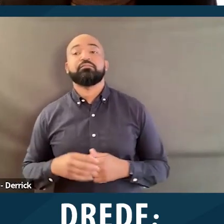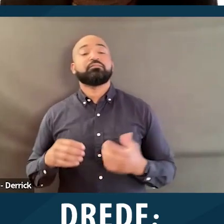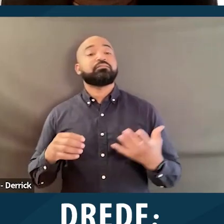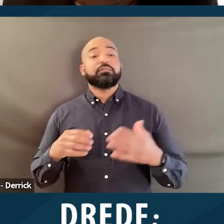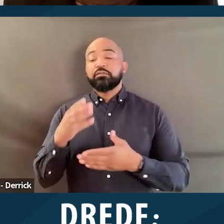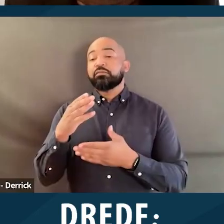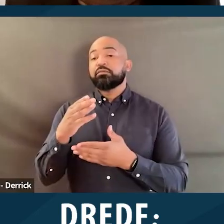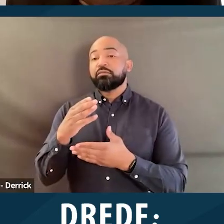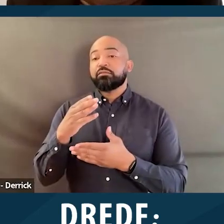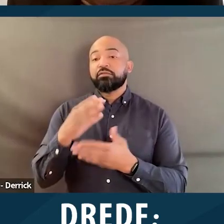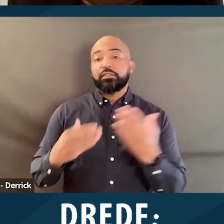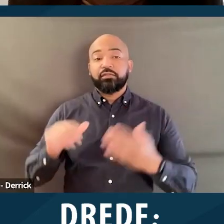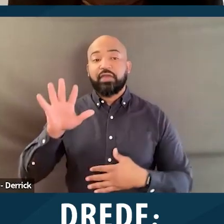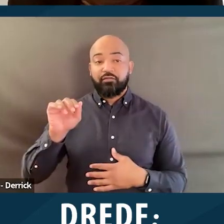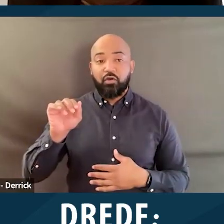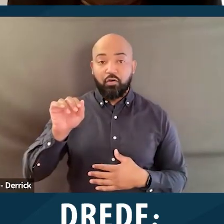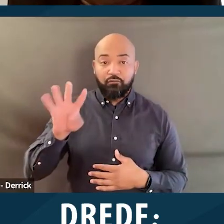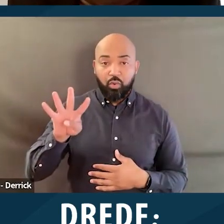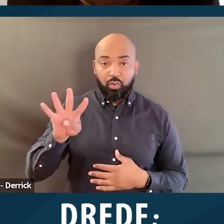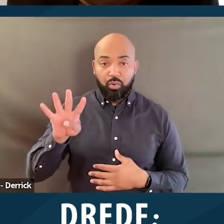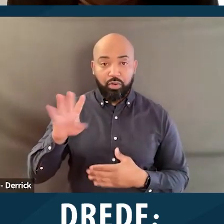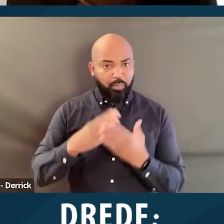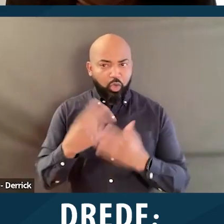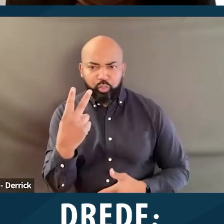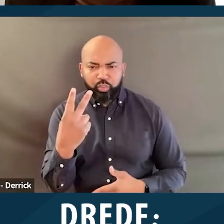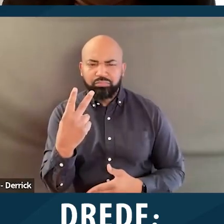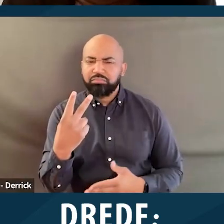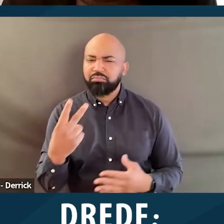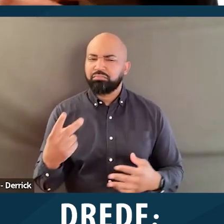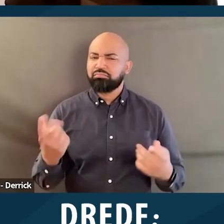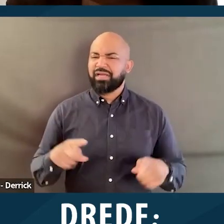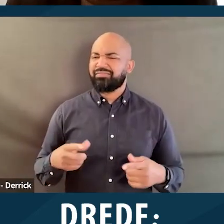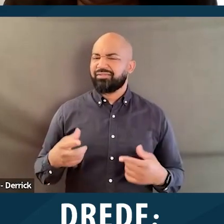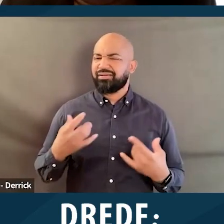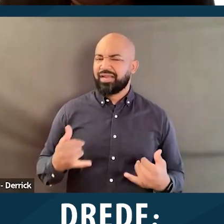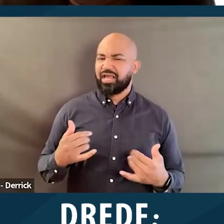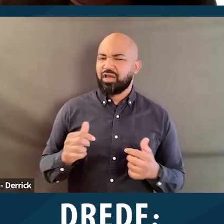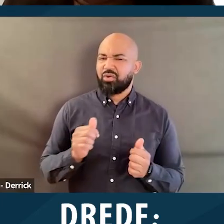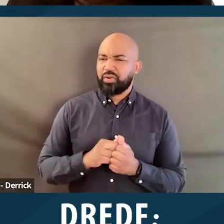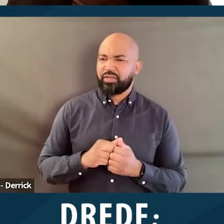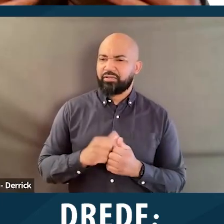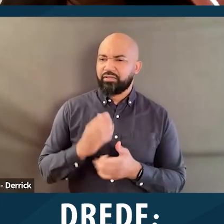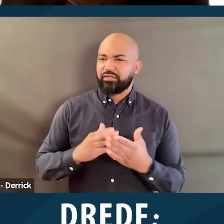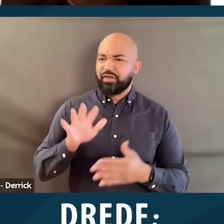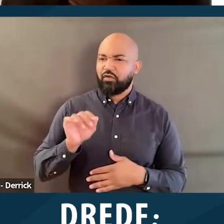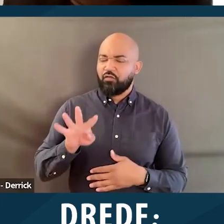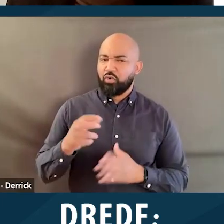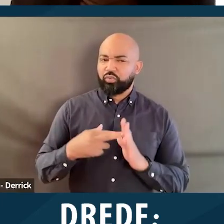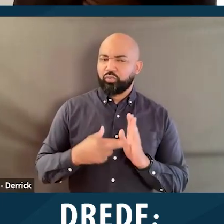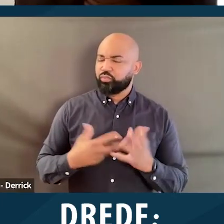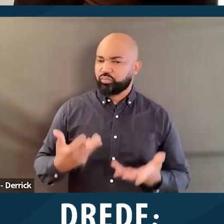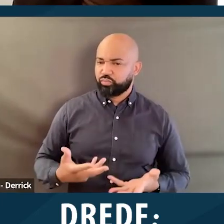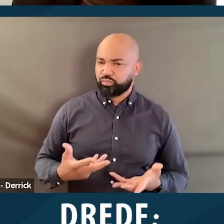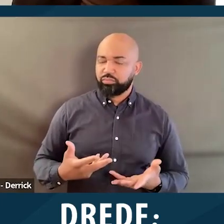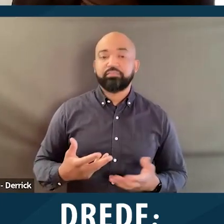Okay. So, what are the Section 504 rules Part 2, which is where are we now with the